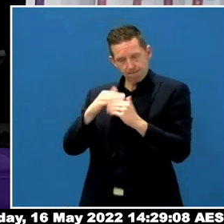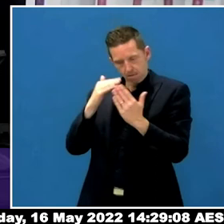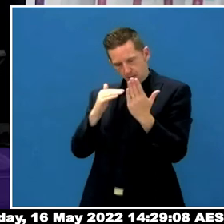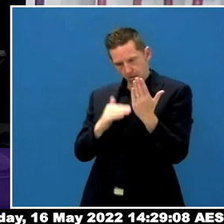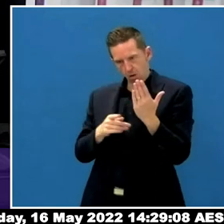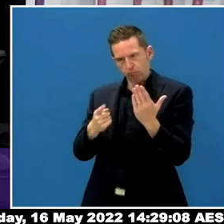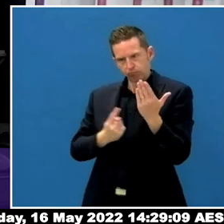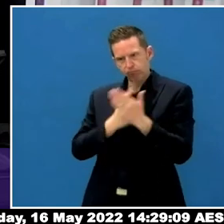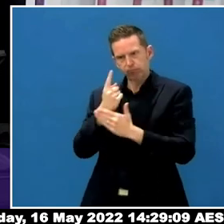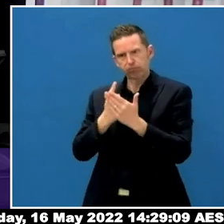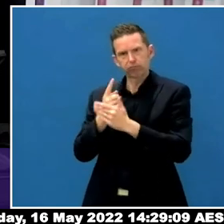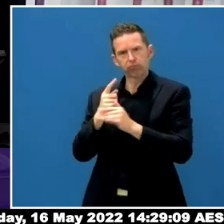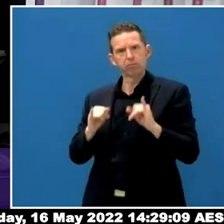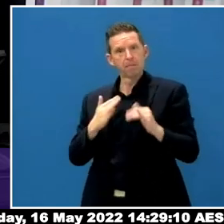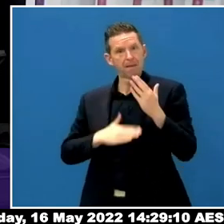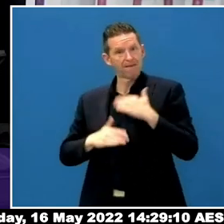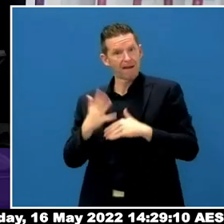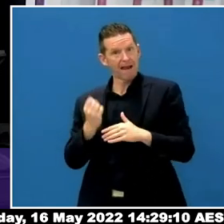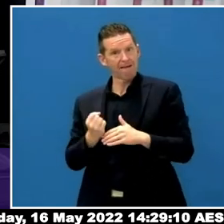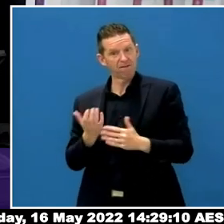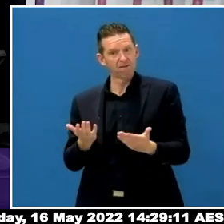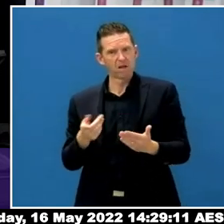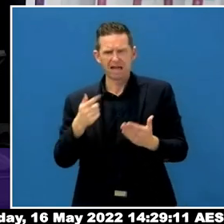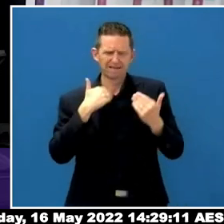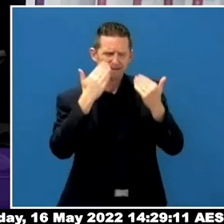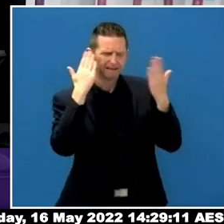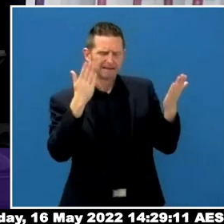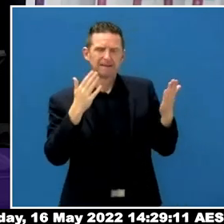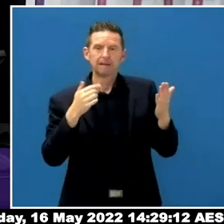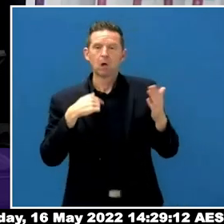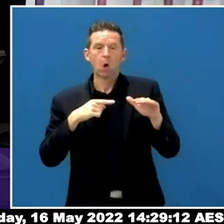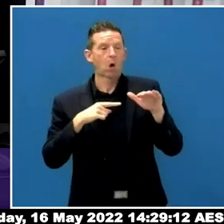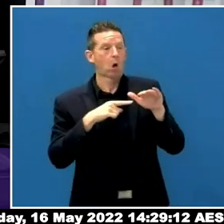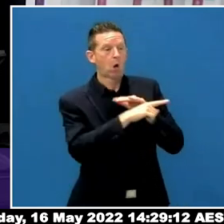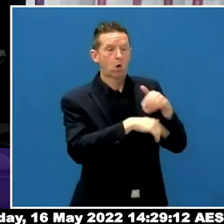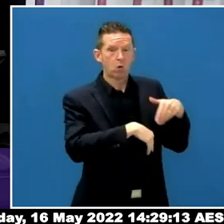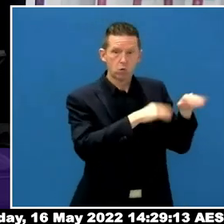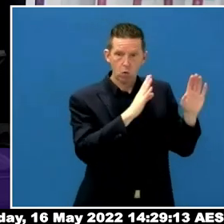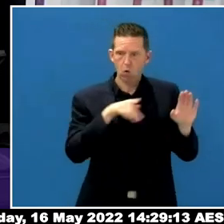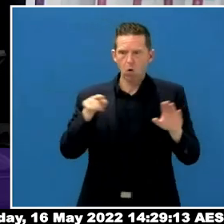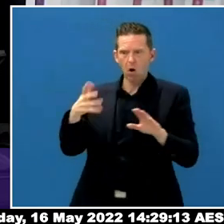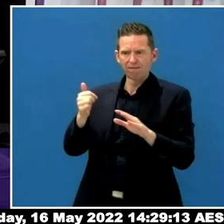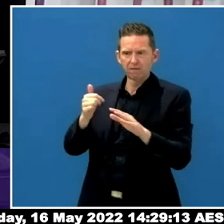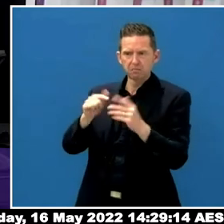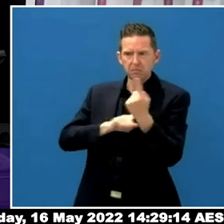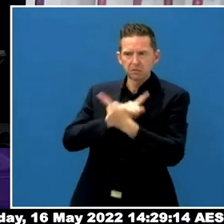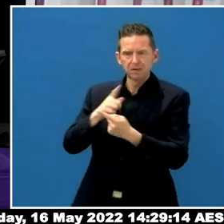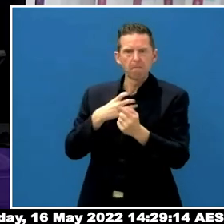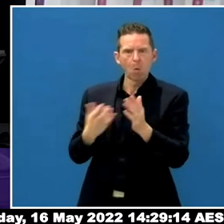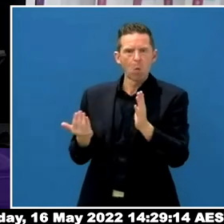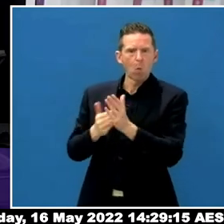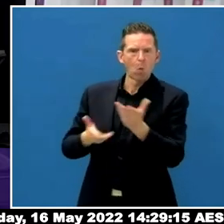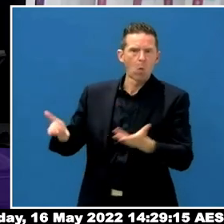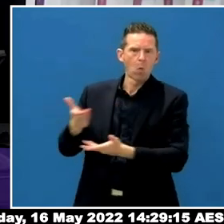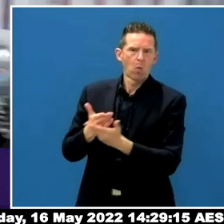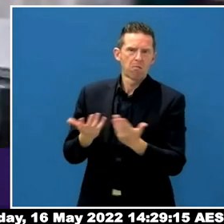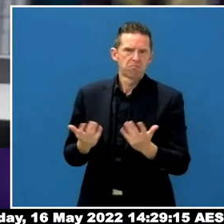They had a meeting after I left. I see. Did you ever request incident reports for Simon from Afford?